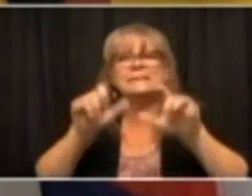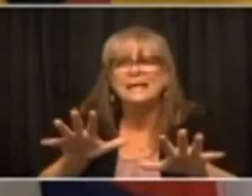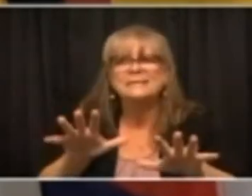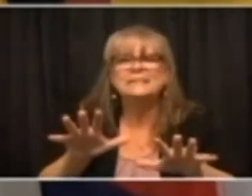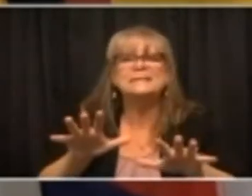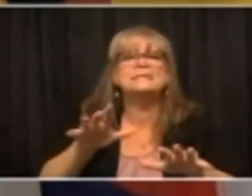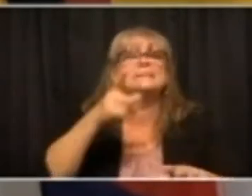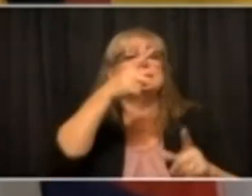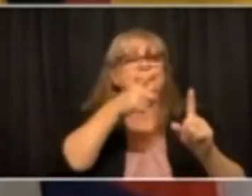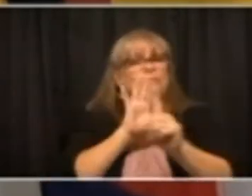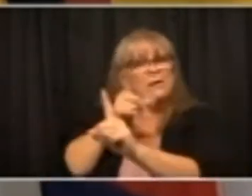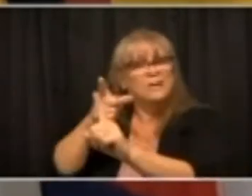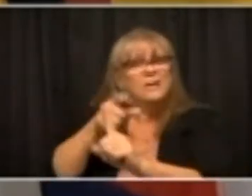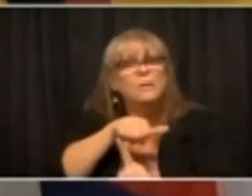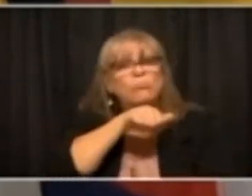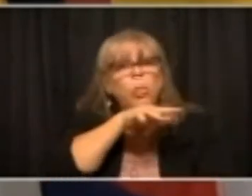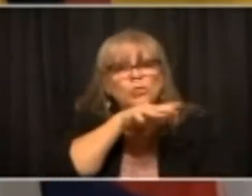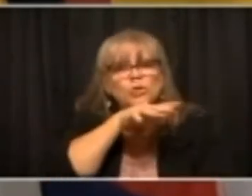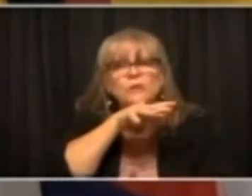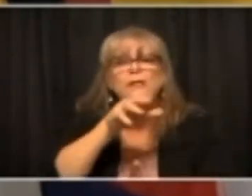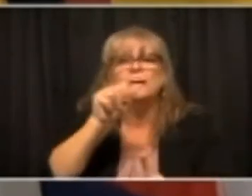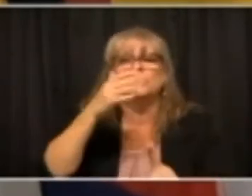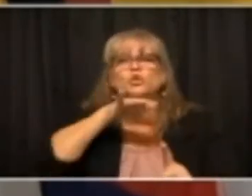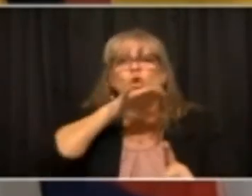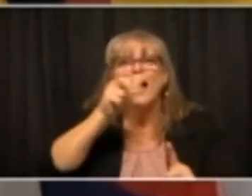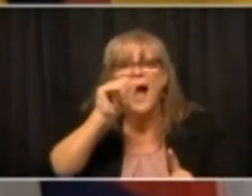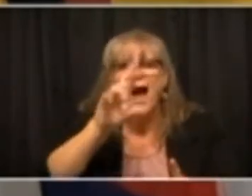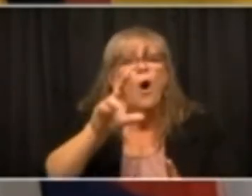family that you see and determine whether in fact it's